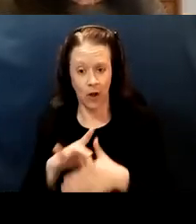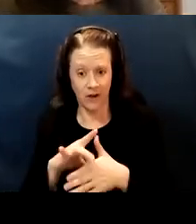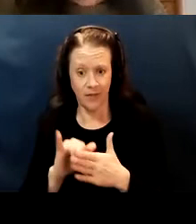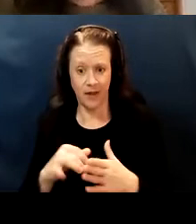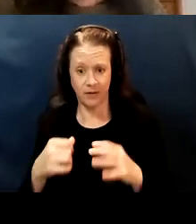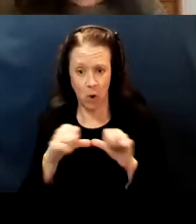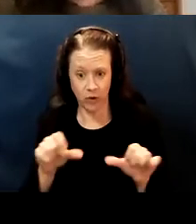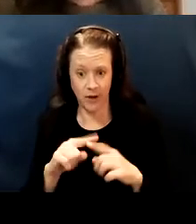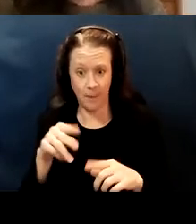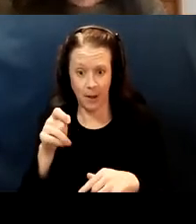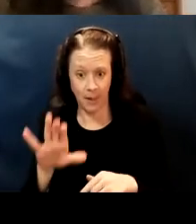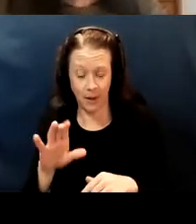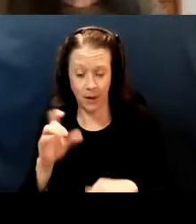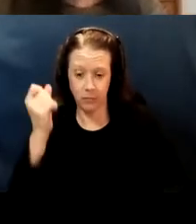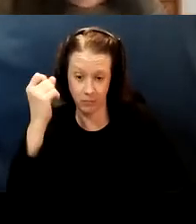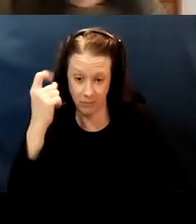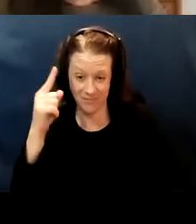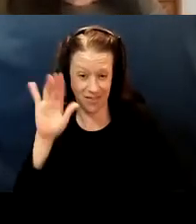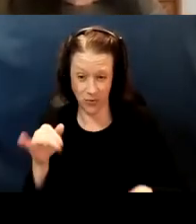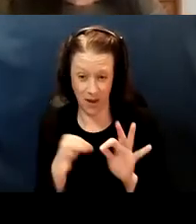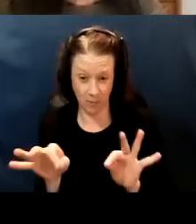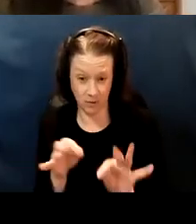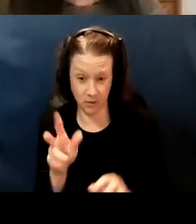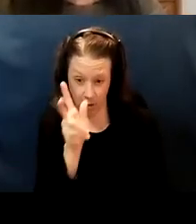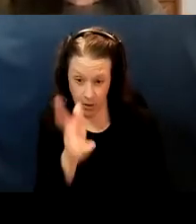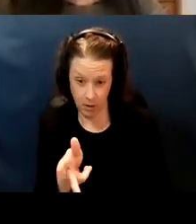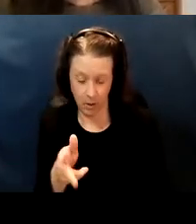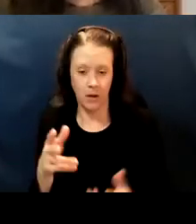But those captions similarly have a lot of issues. So there are